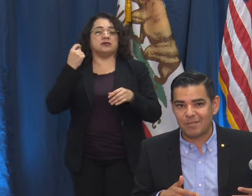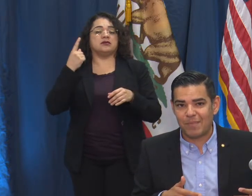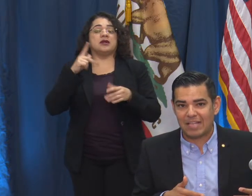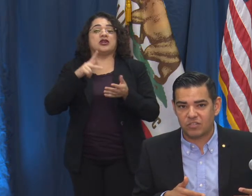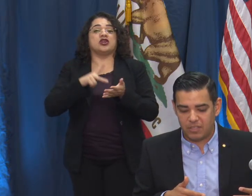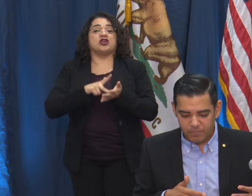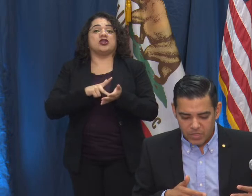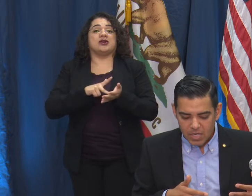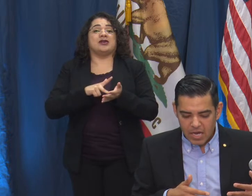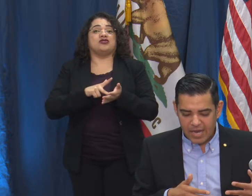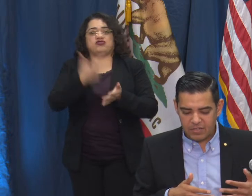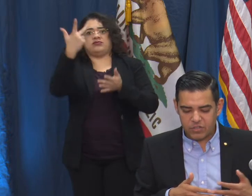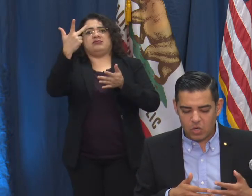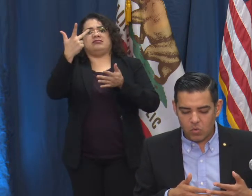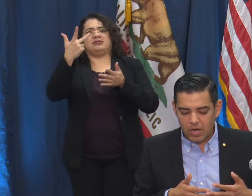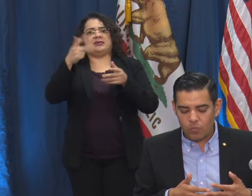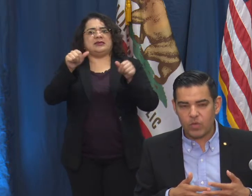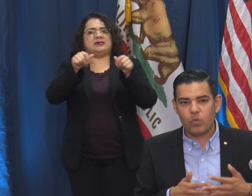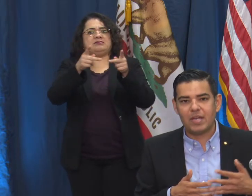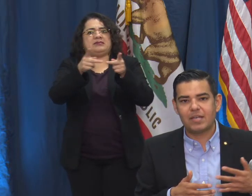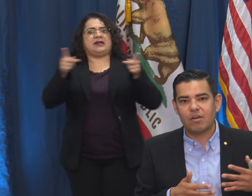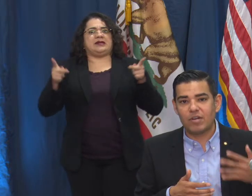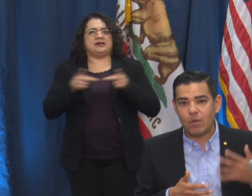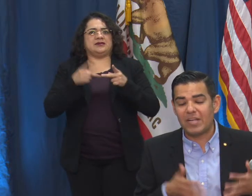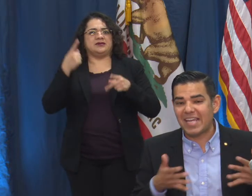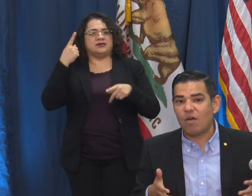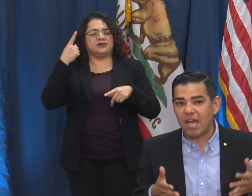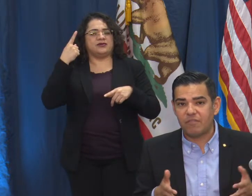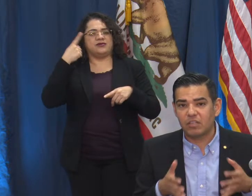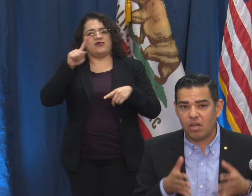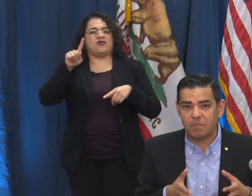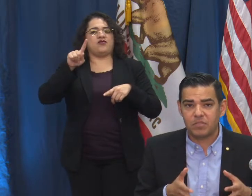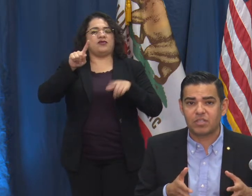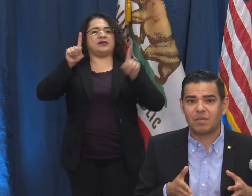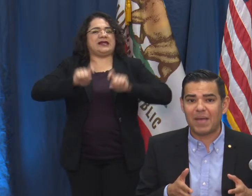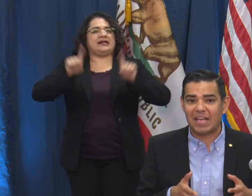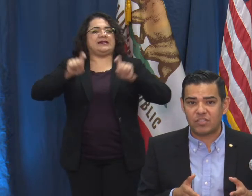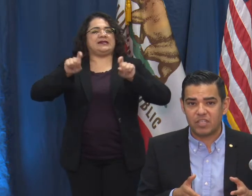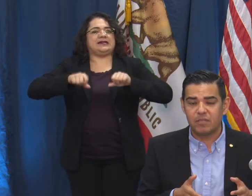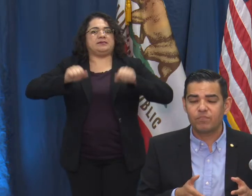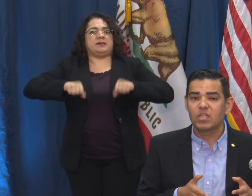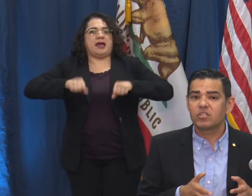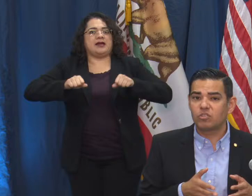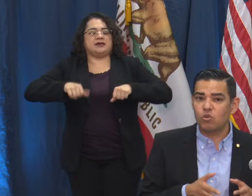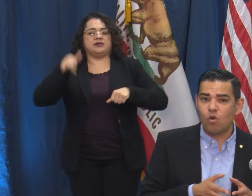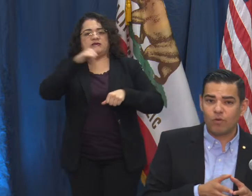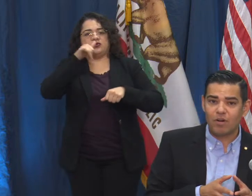capacity and we now have in Long Beach the capacity to do over